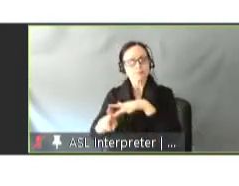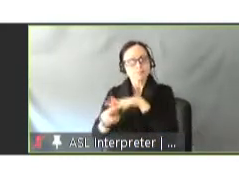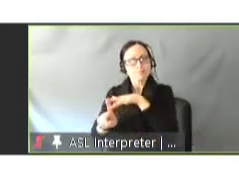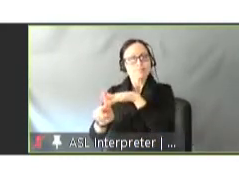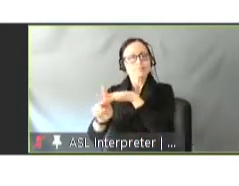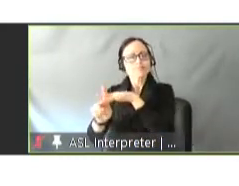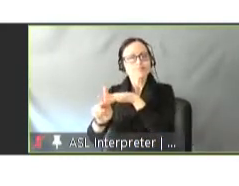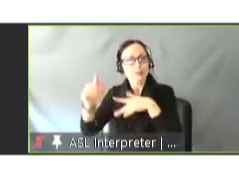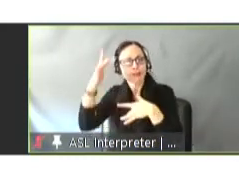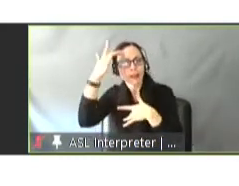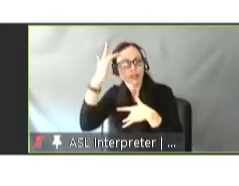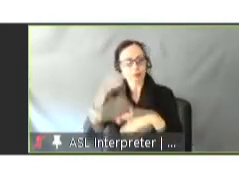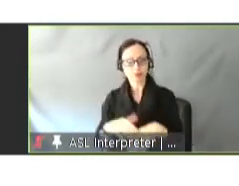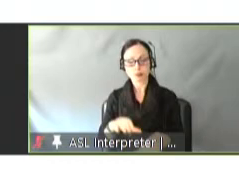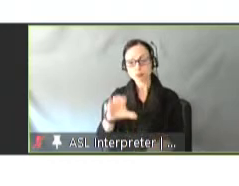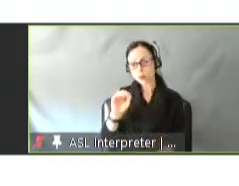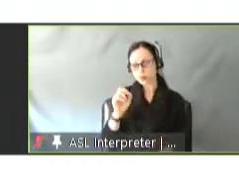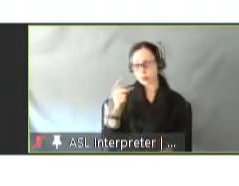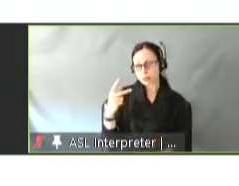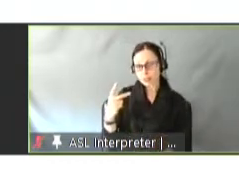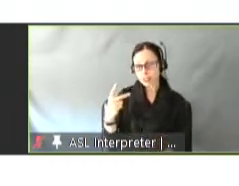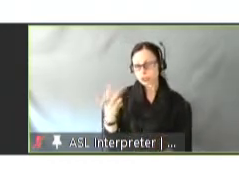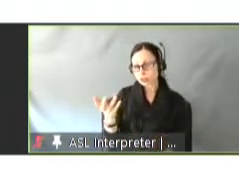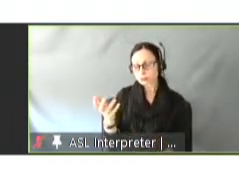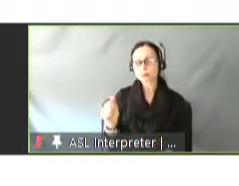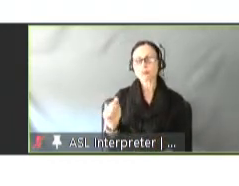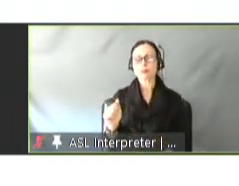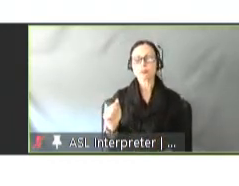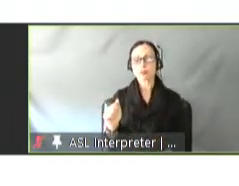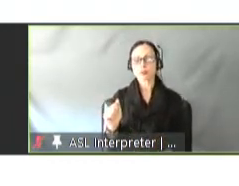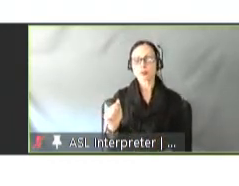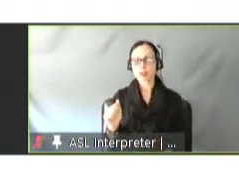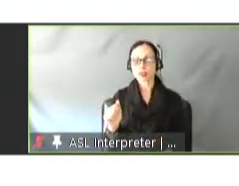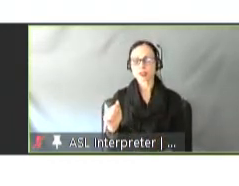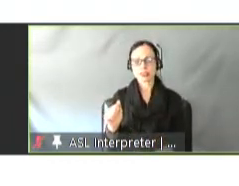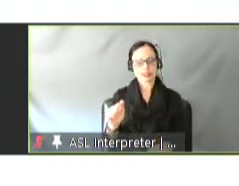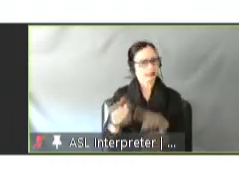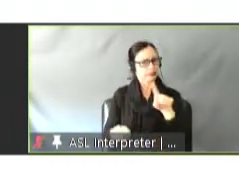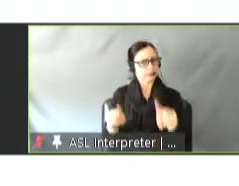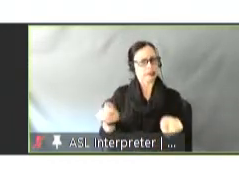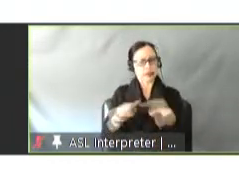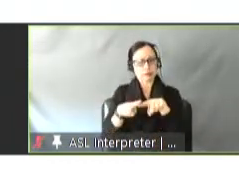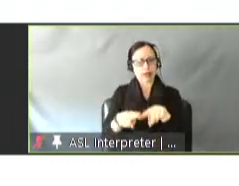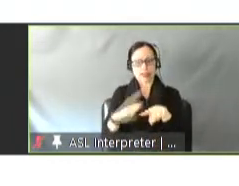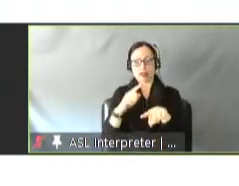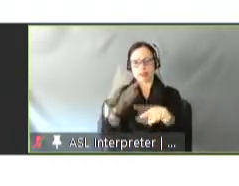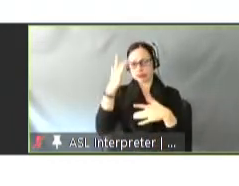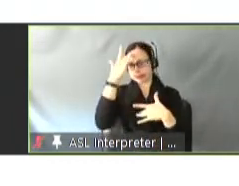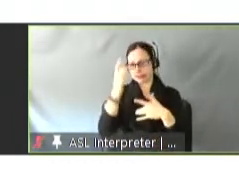and then correlates of protection may vary with the severity of the disease? And then lastly,